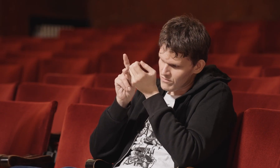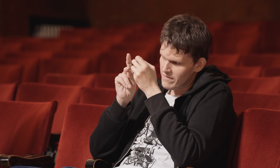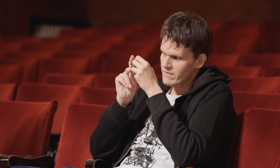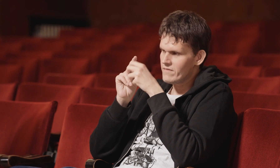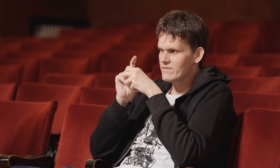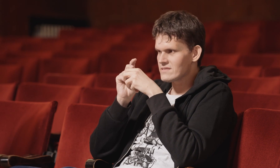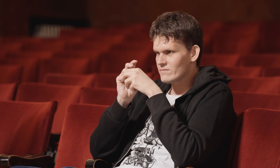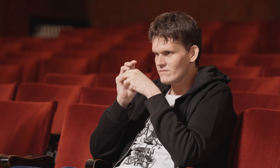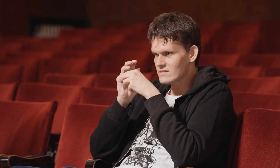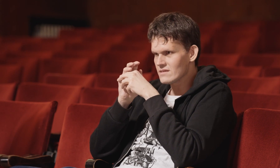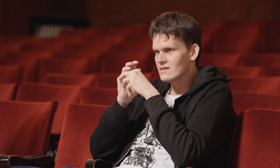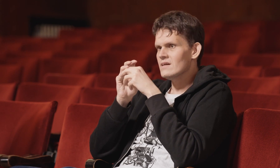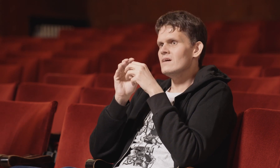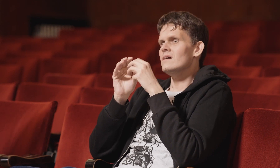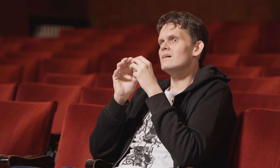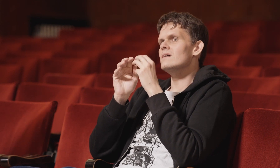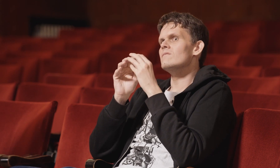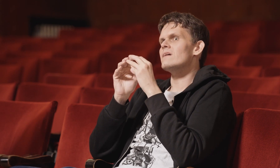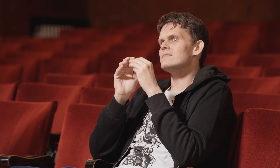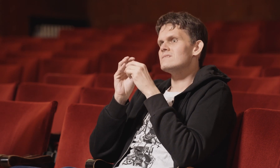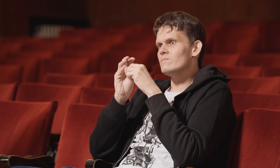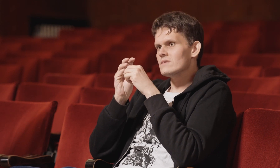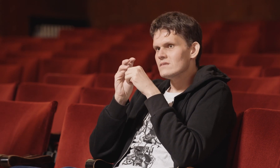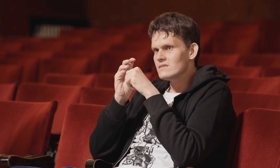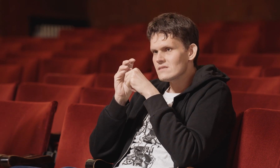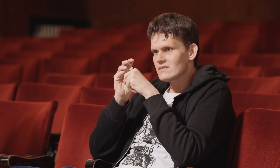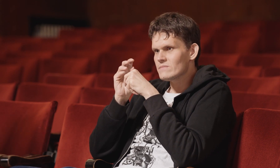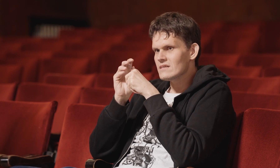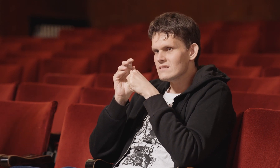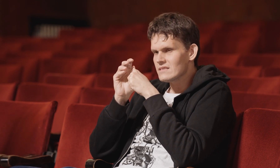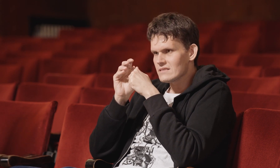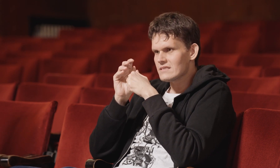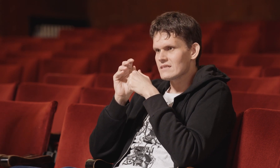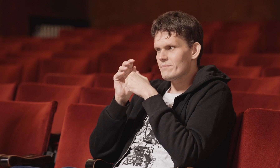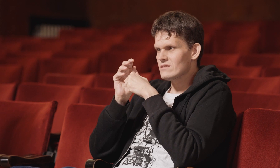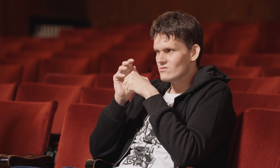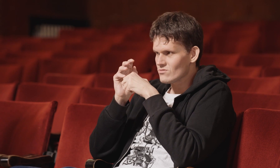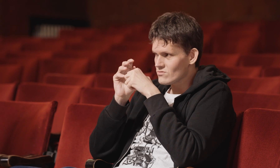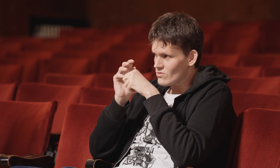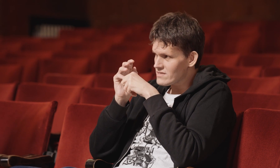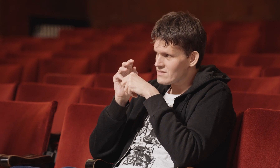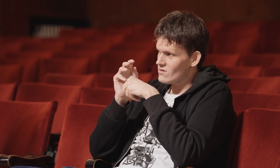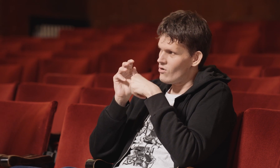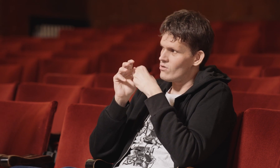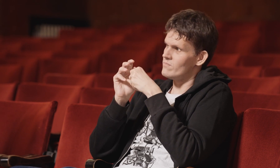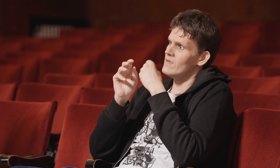where we sometimes write some things that happen to us or...